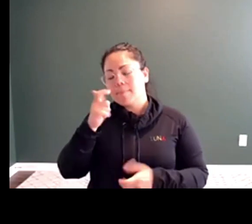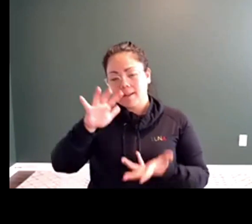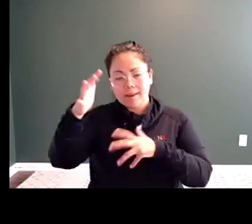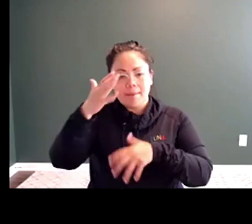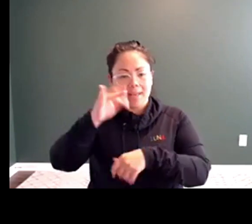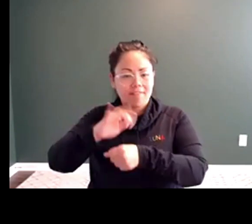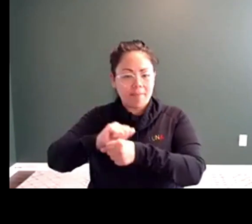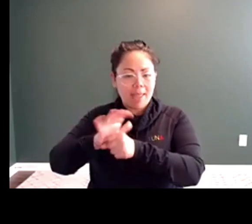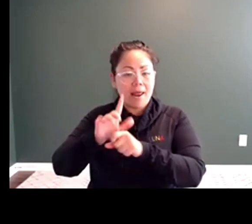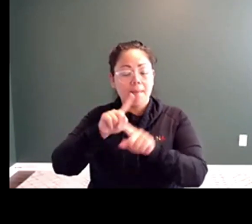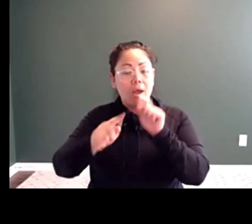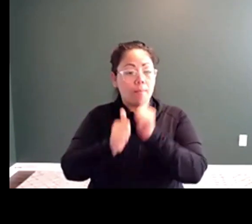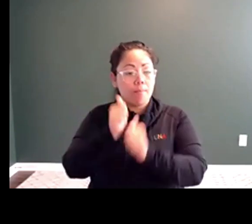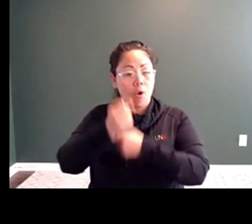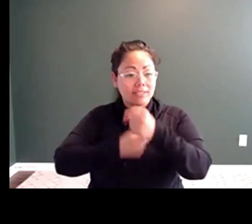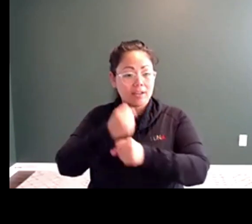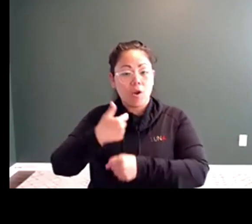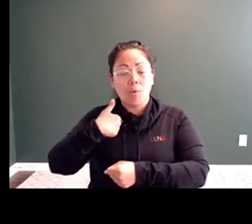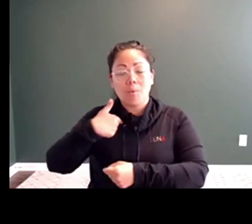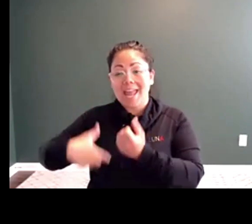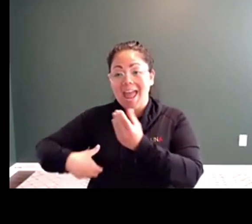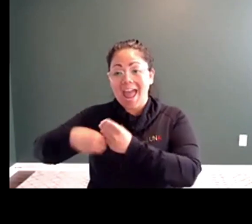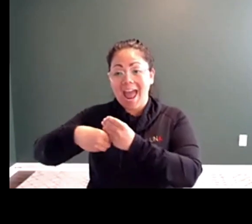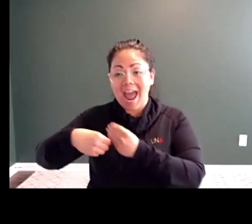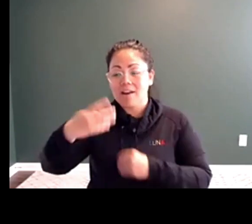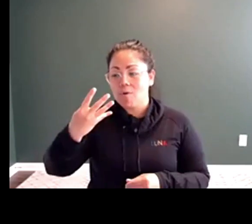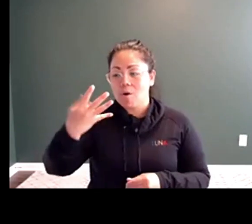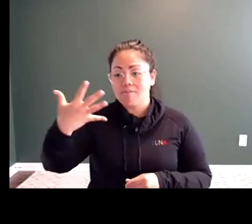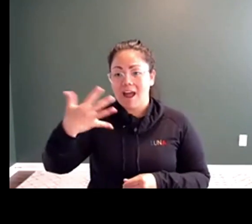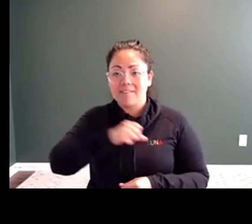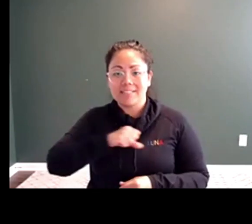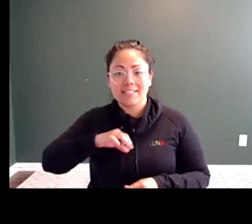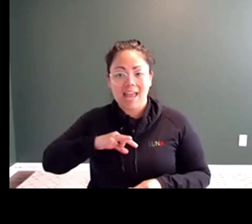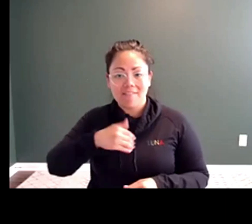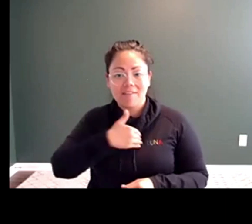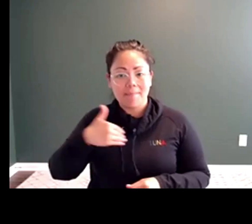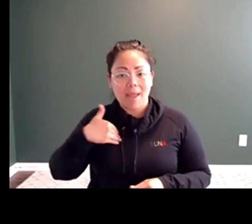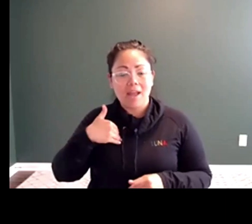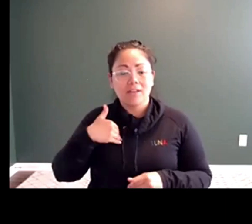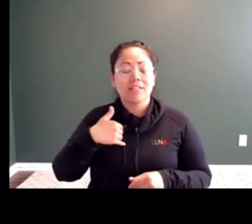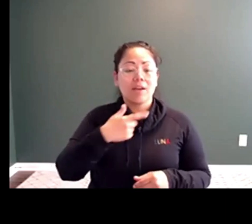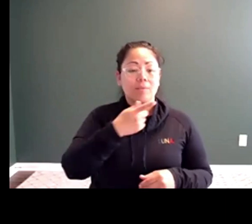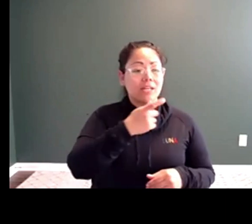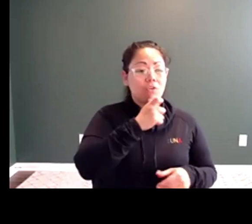But in most years we add four or five staff members, and either we don't lose any, or we might lose one